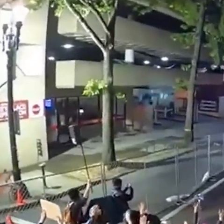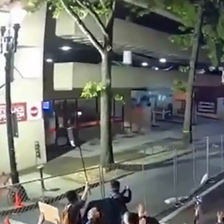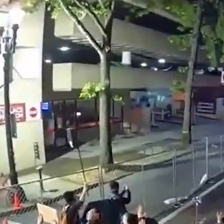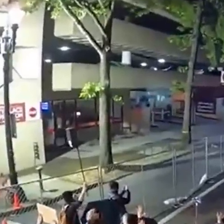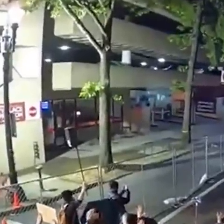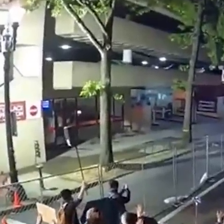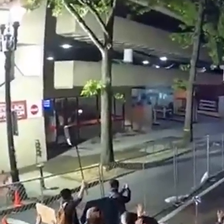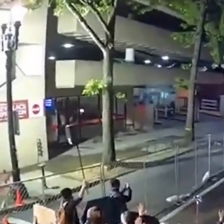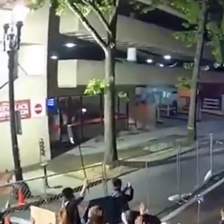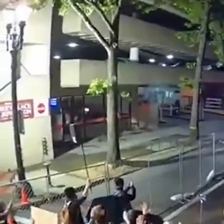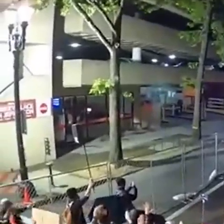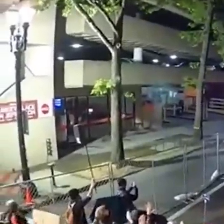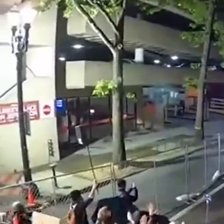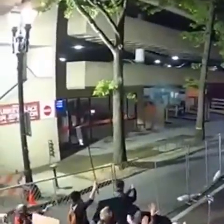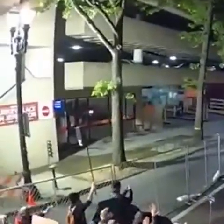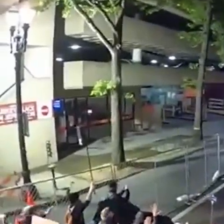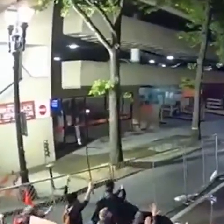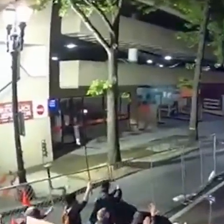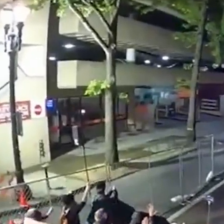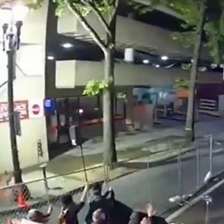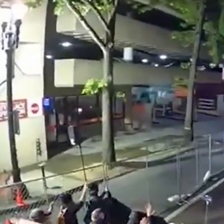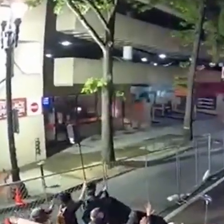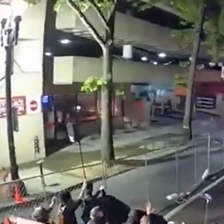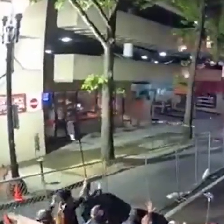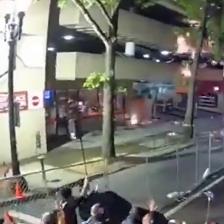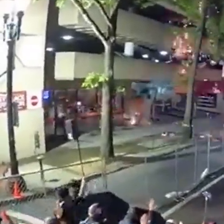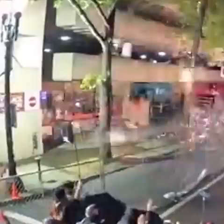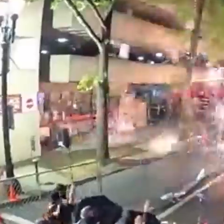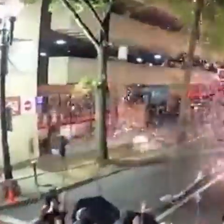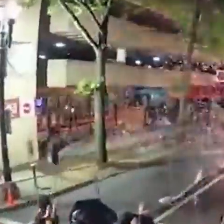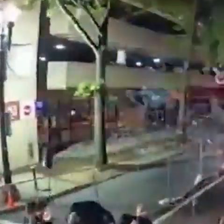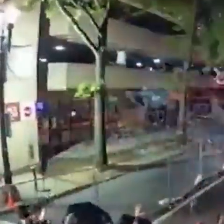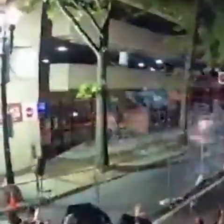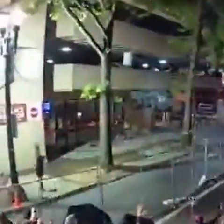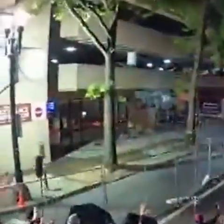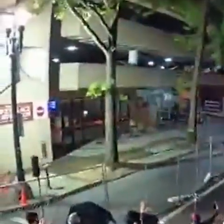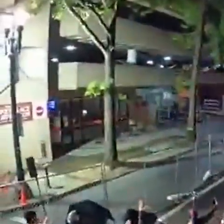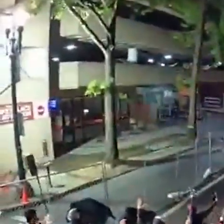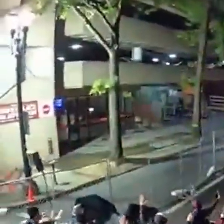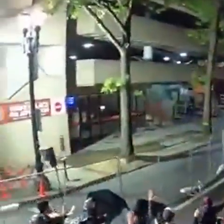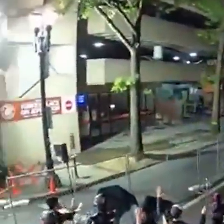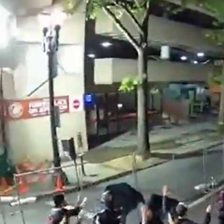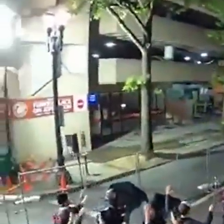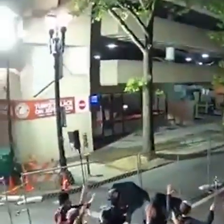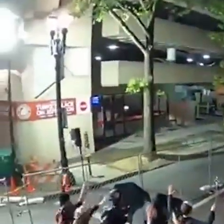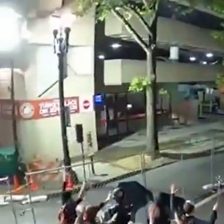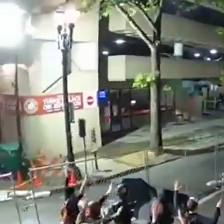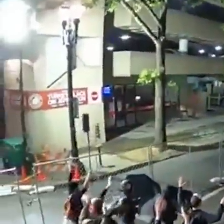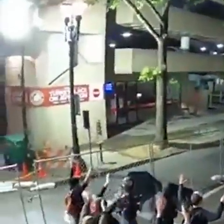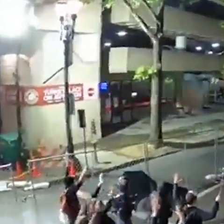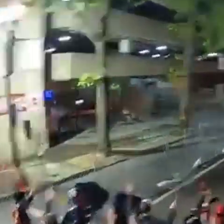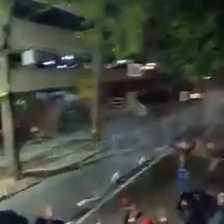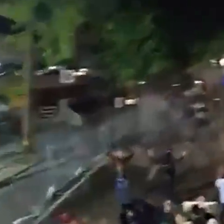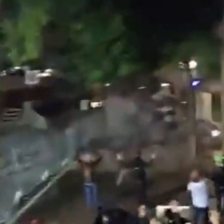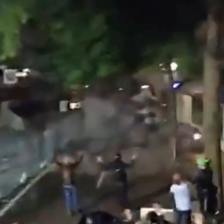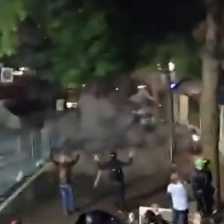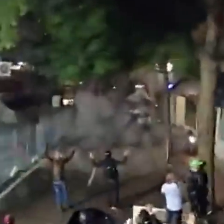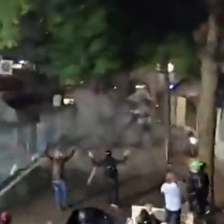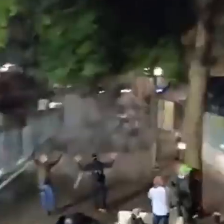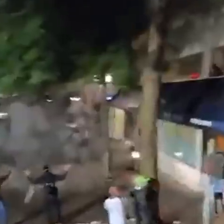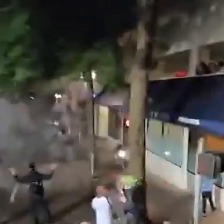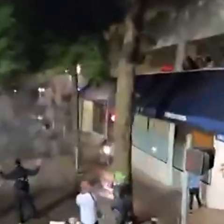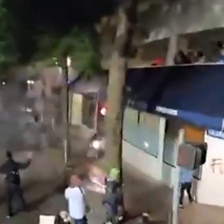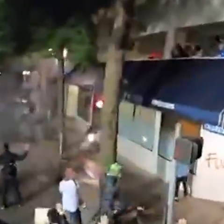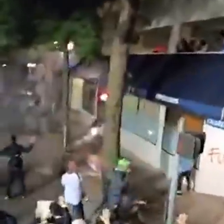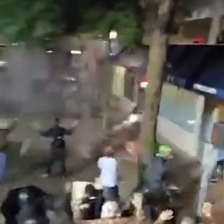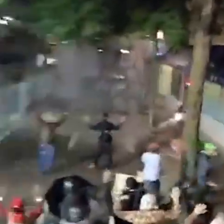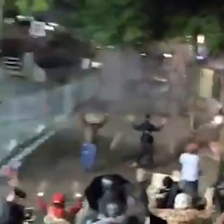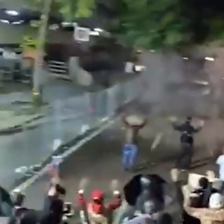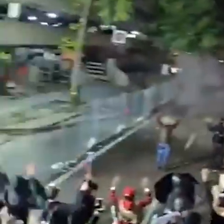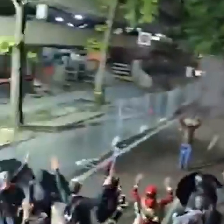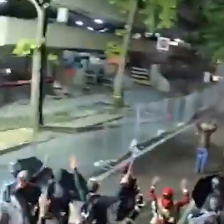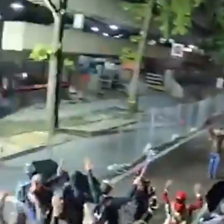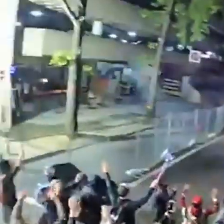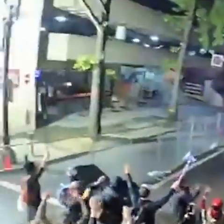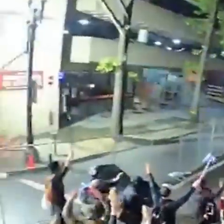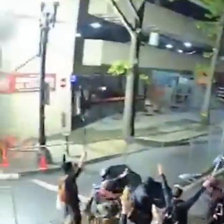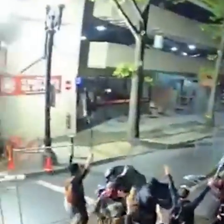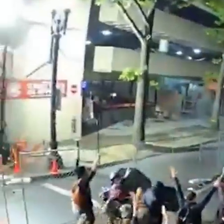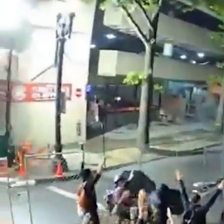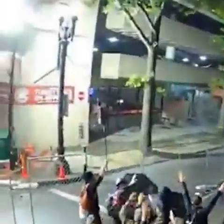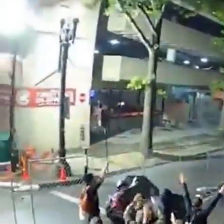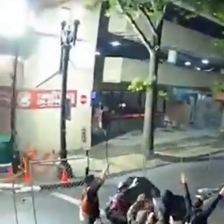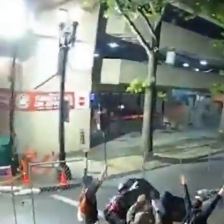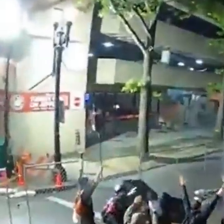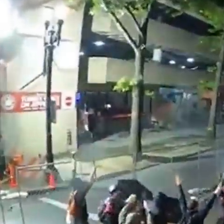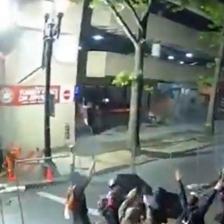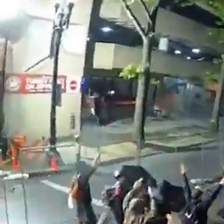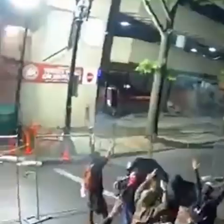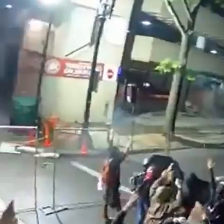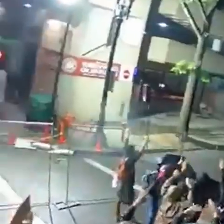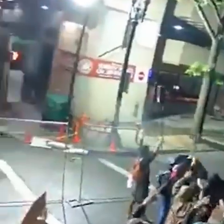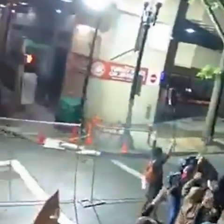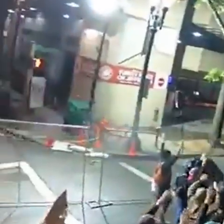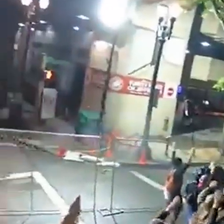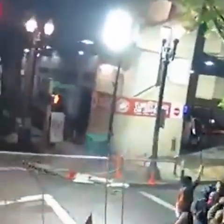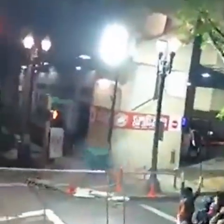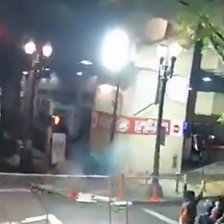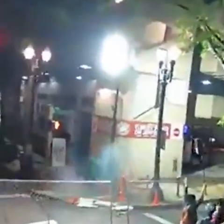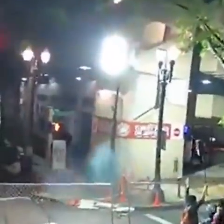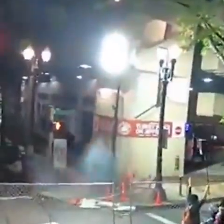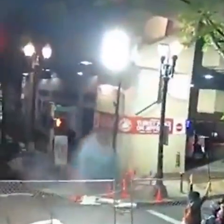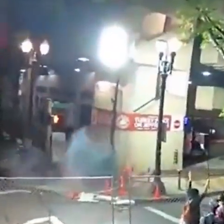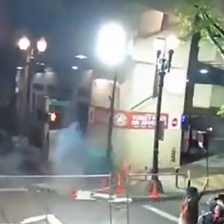See that guy telling everybody get your hands up?